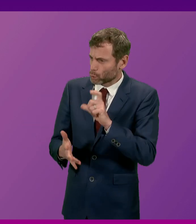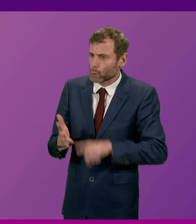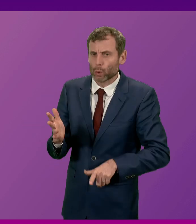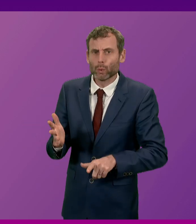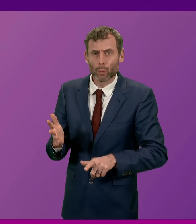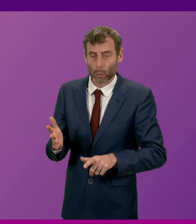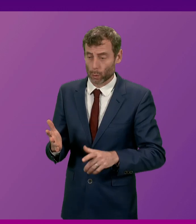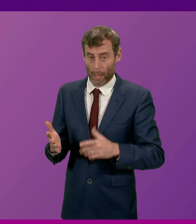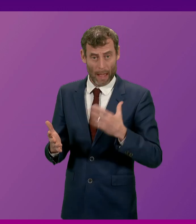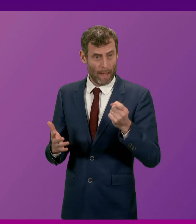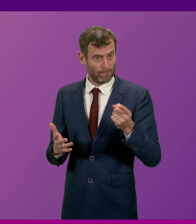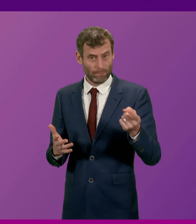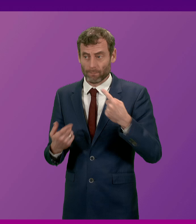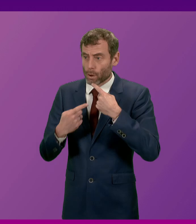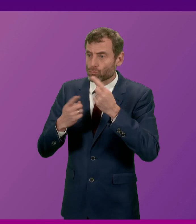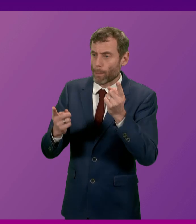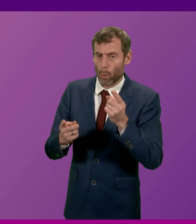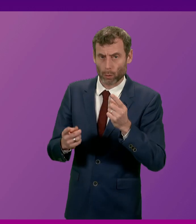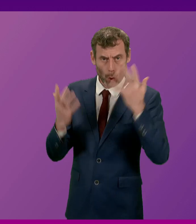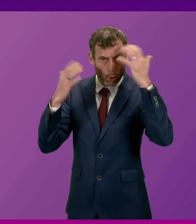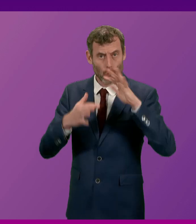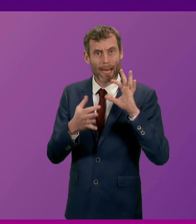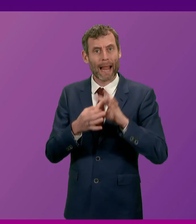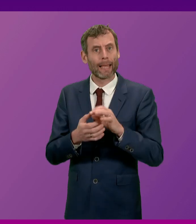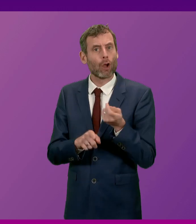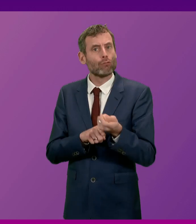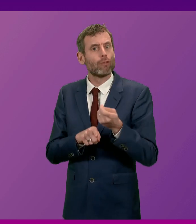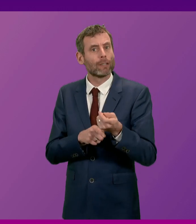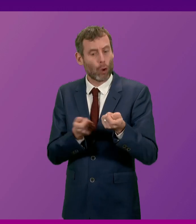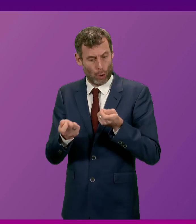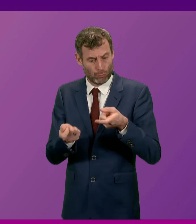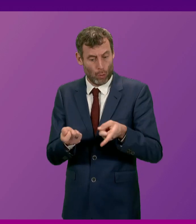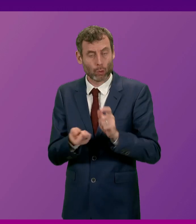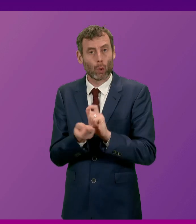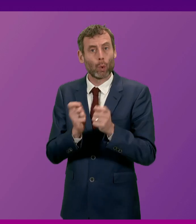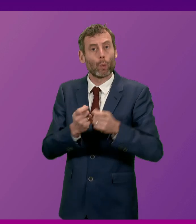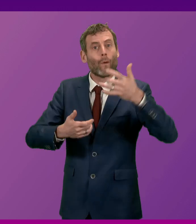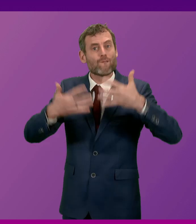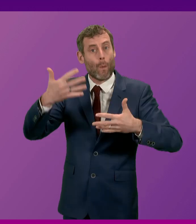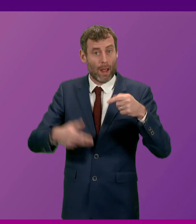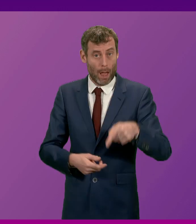its proposed formula for calculating rent controls in the Housing Bill will require above-inflation